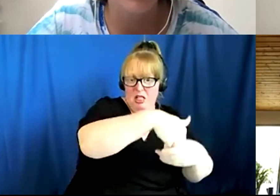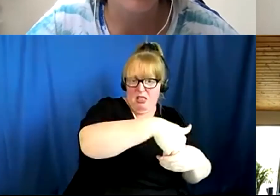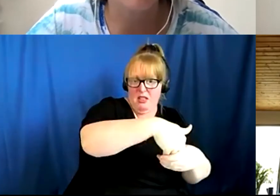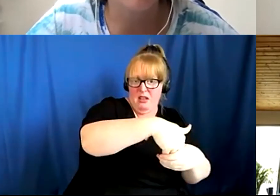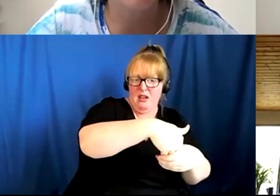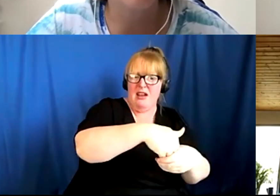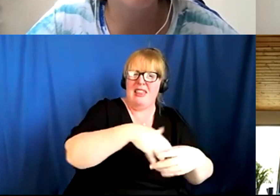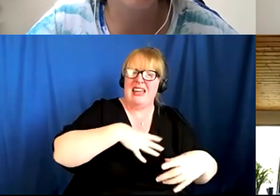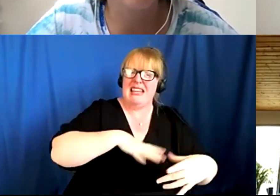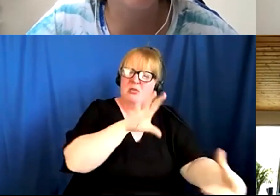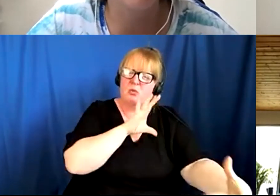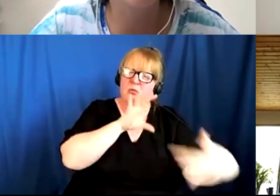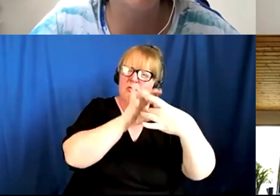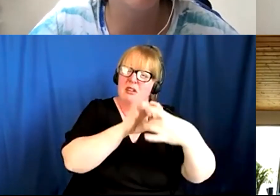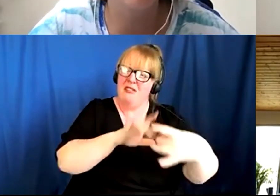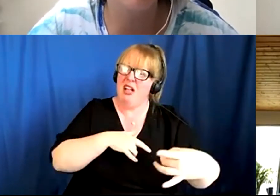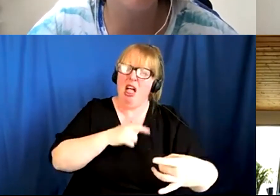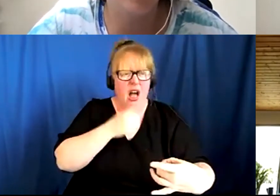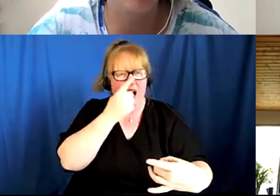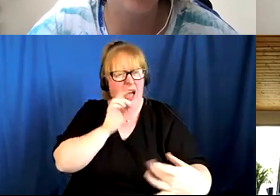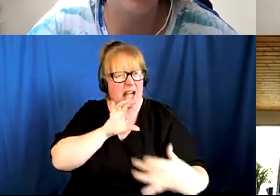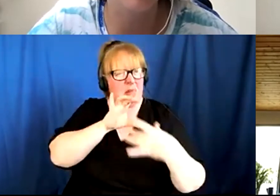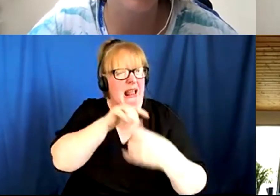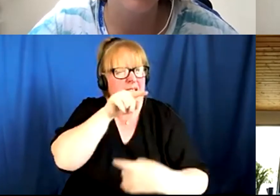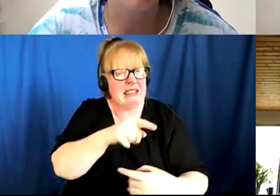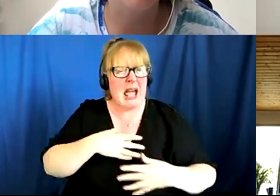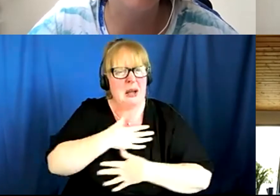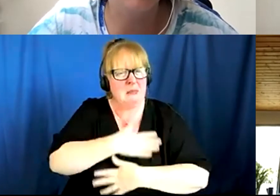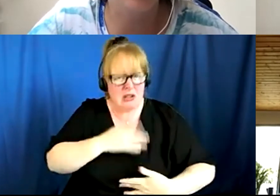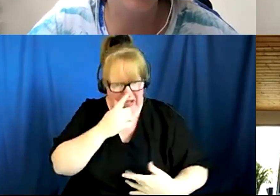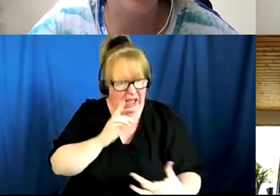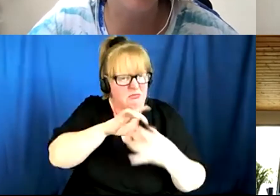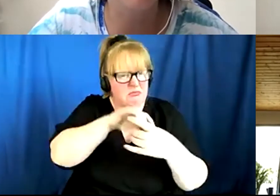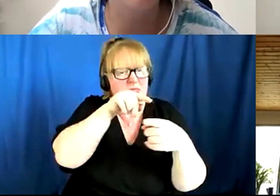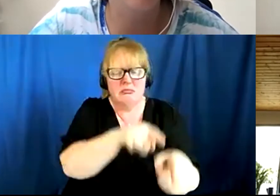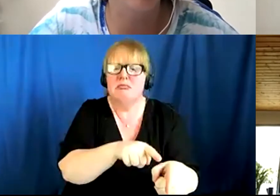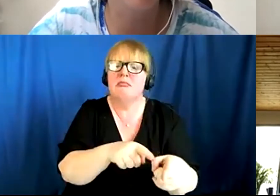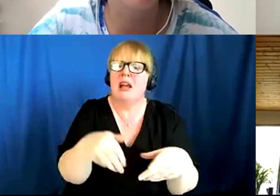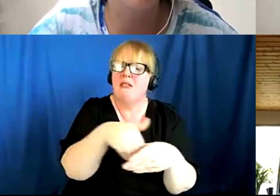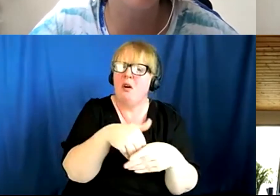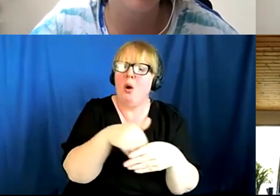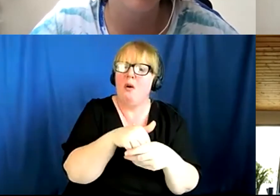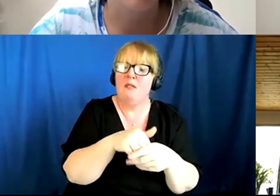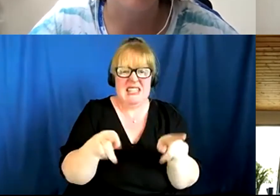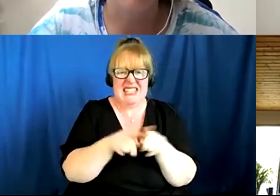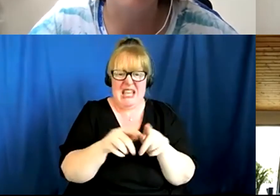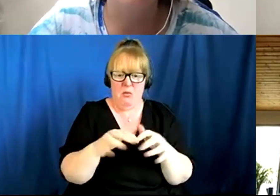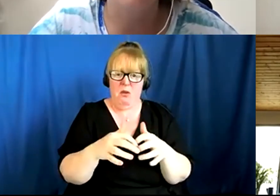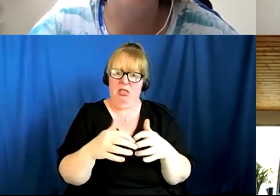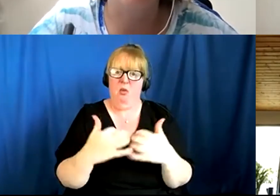And they need to sort of feel emotionally connected with that process. And I think that goes as well, then later with the audiences, I guess, for me,